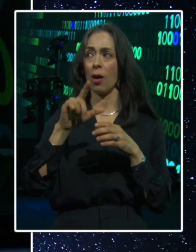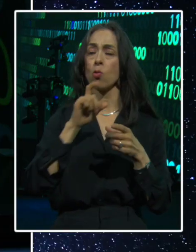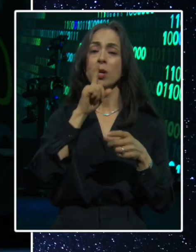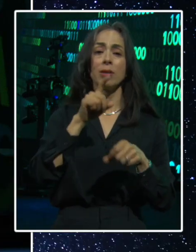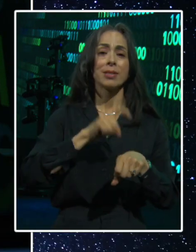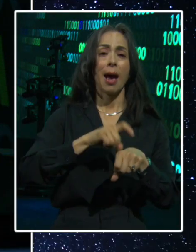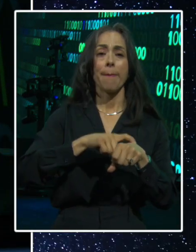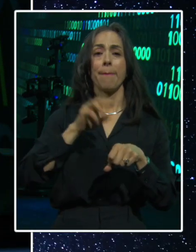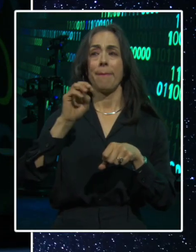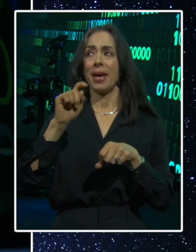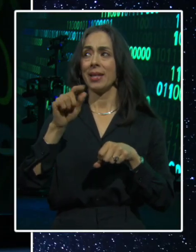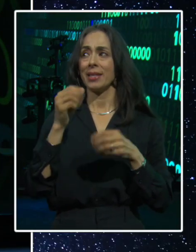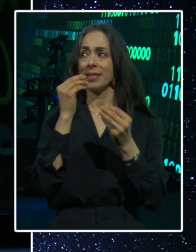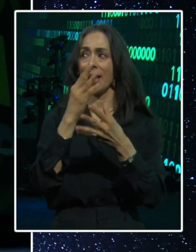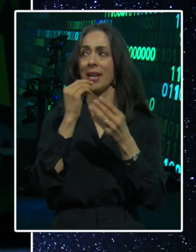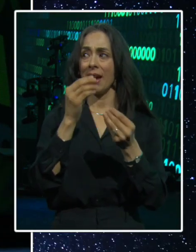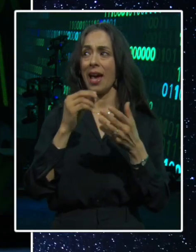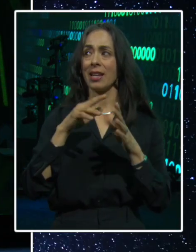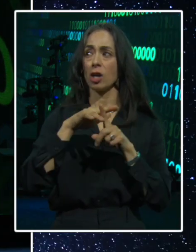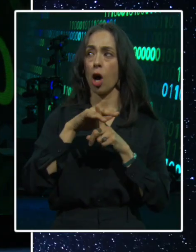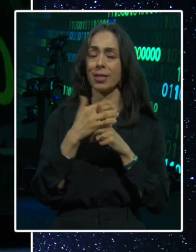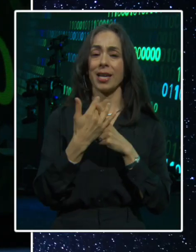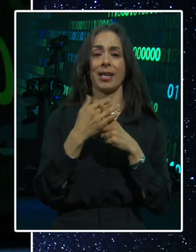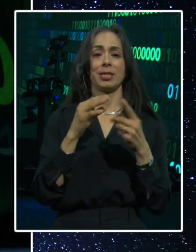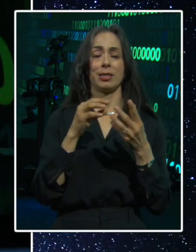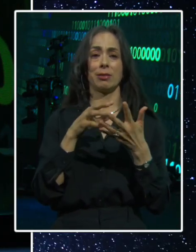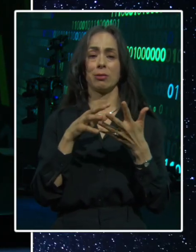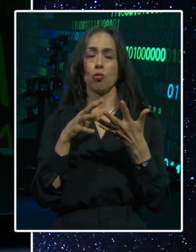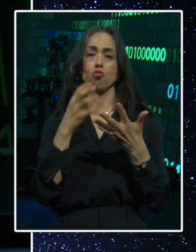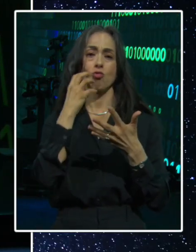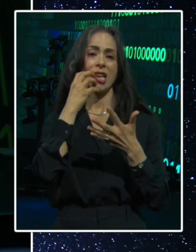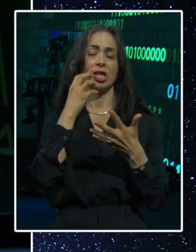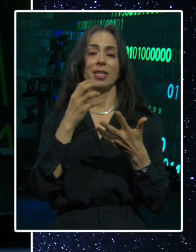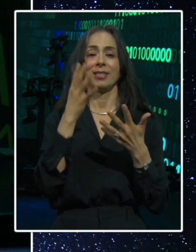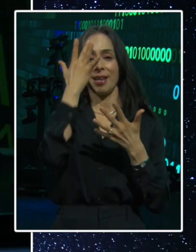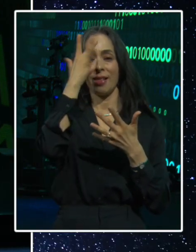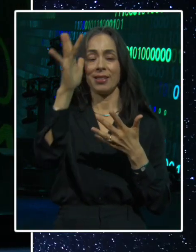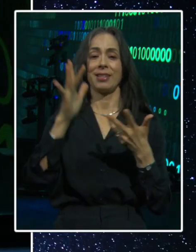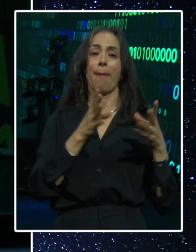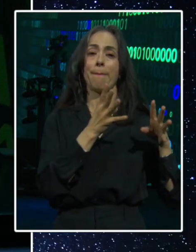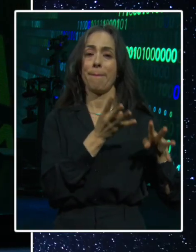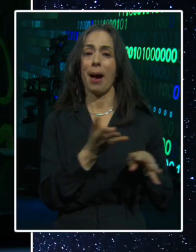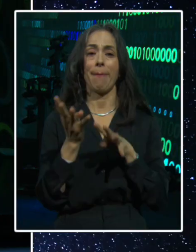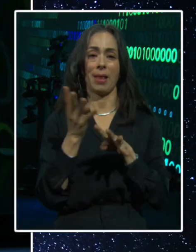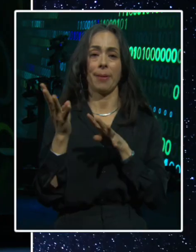real-time metadata enrichment and context-rich intelligent pipelines.